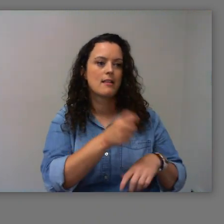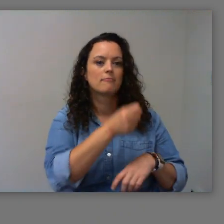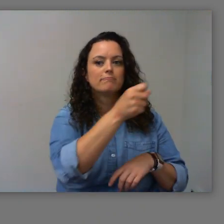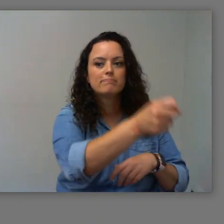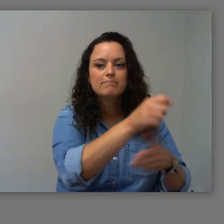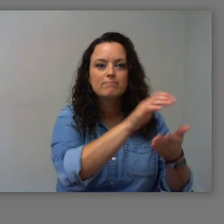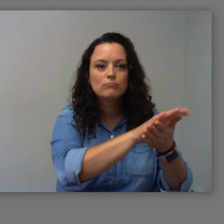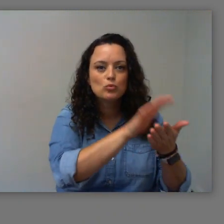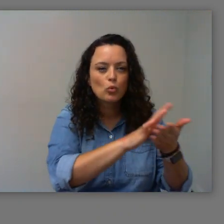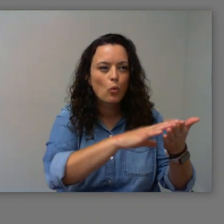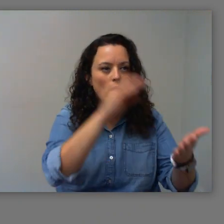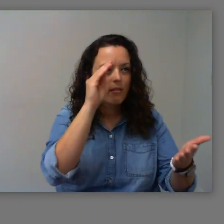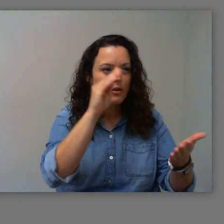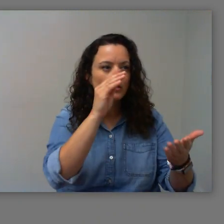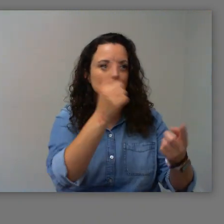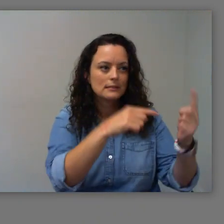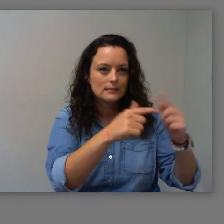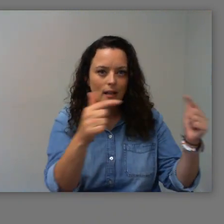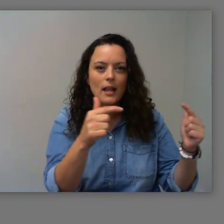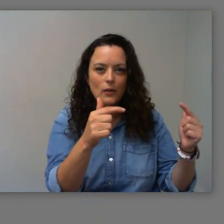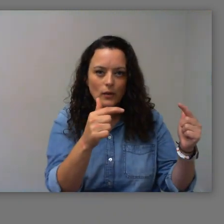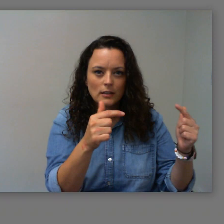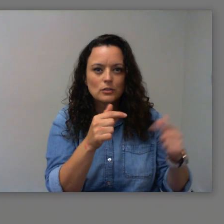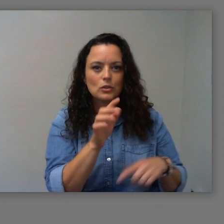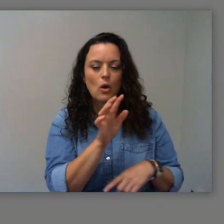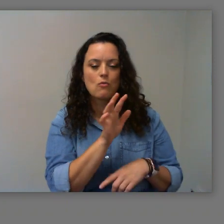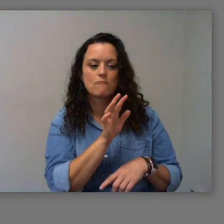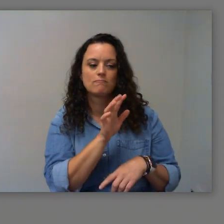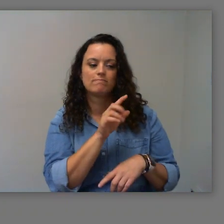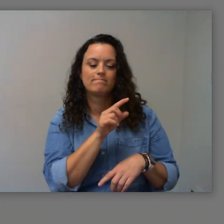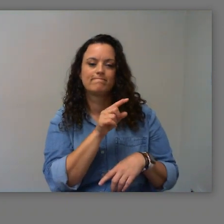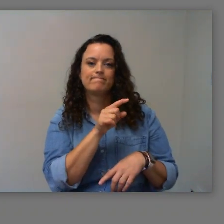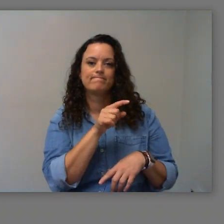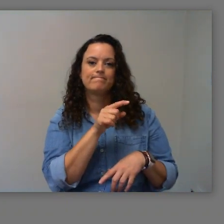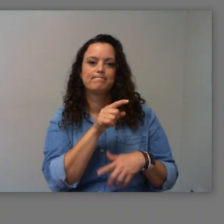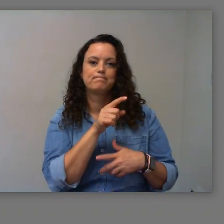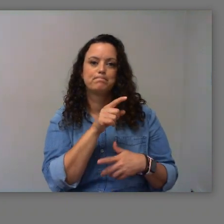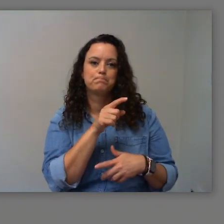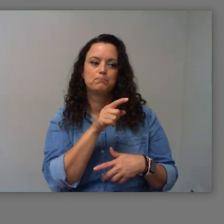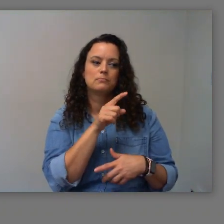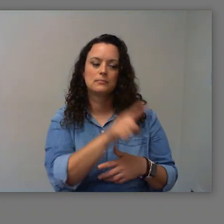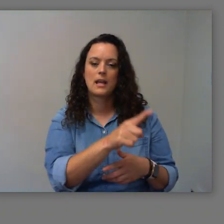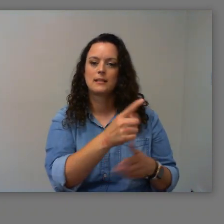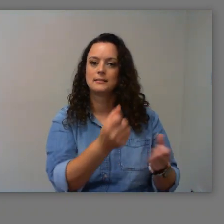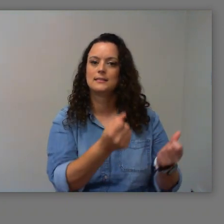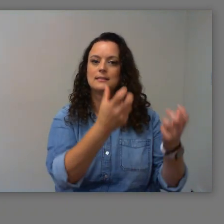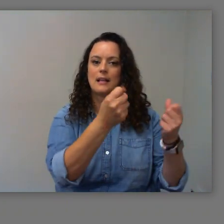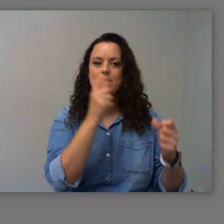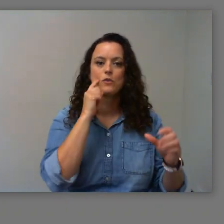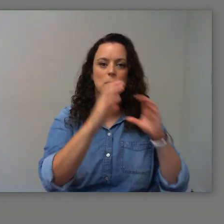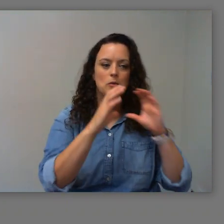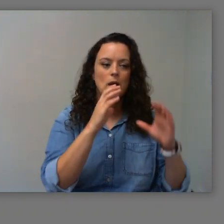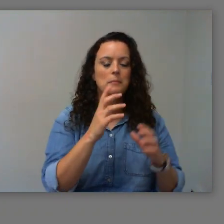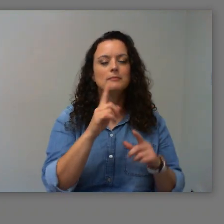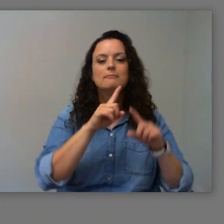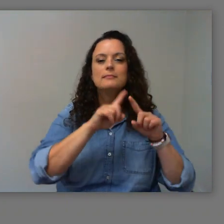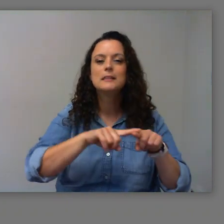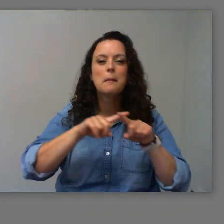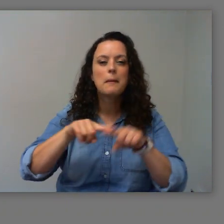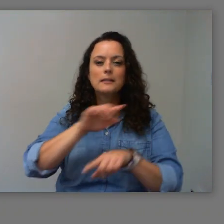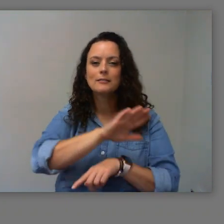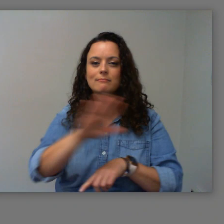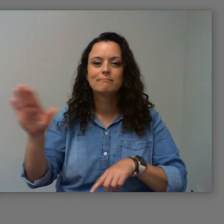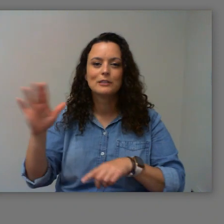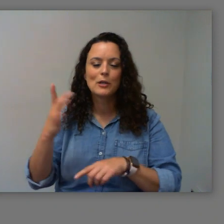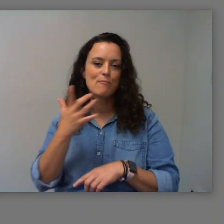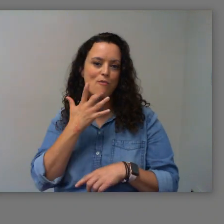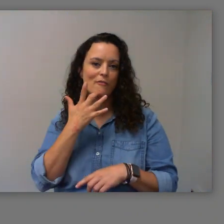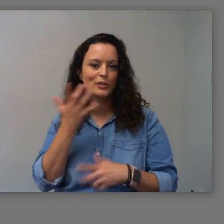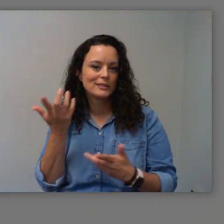language and so they sign to communicate but it depends on their preferences and what makes them